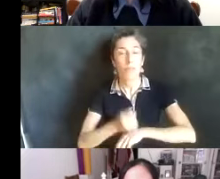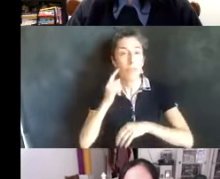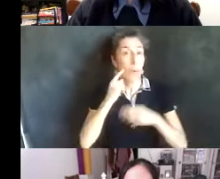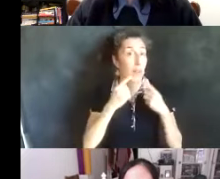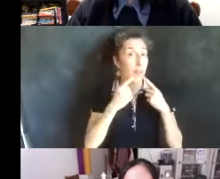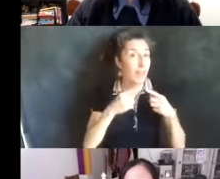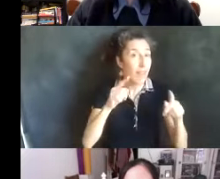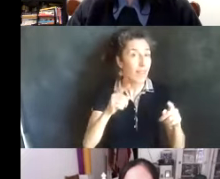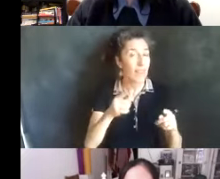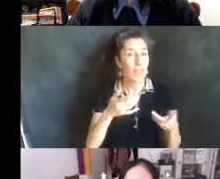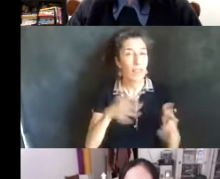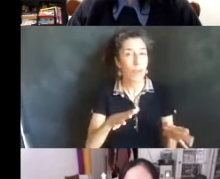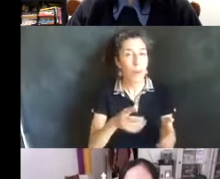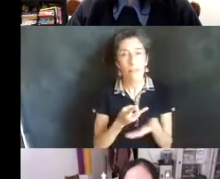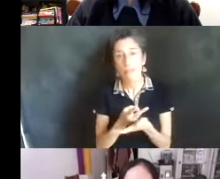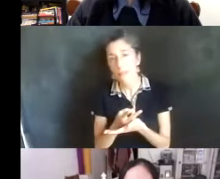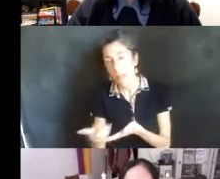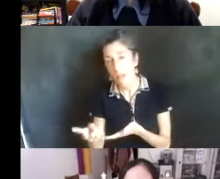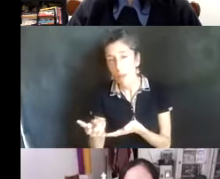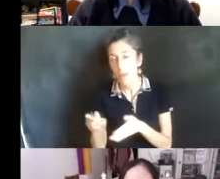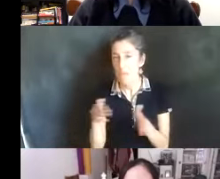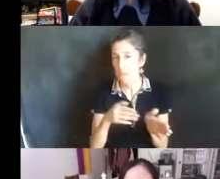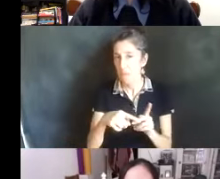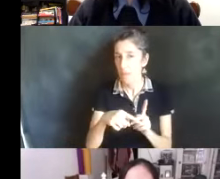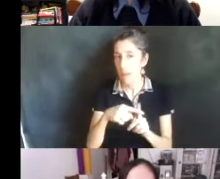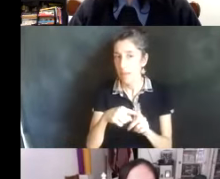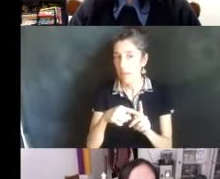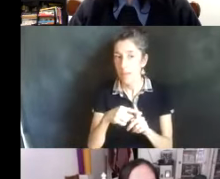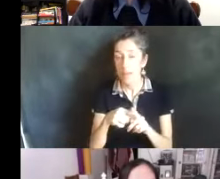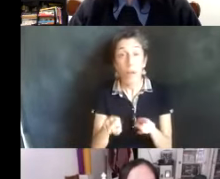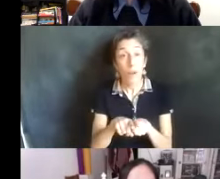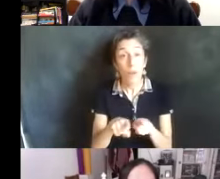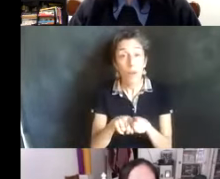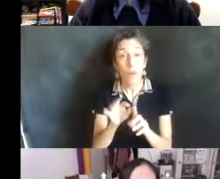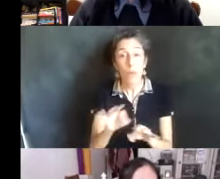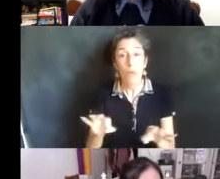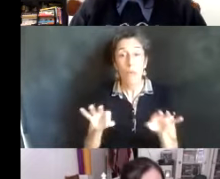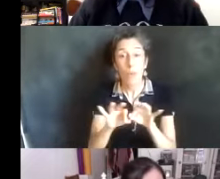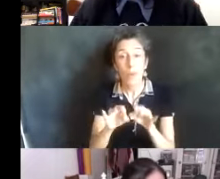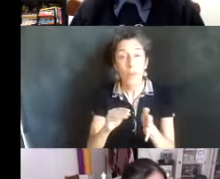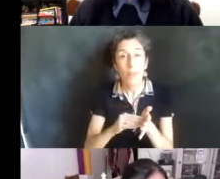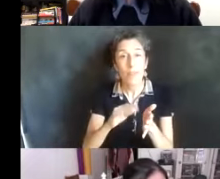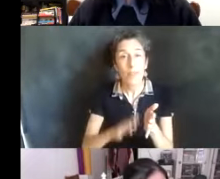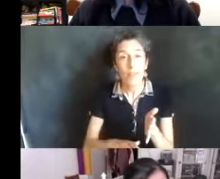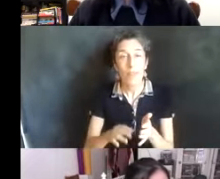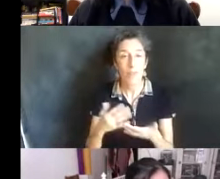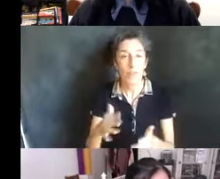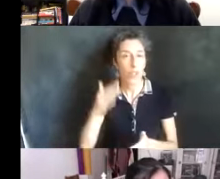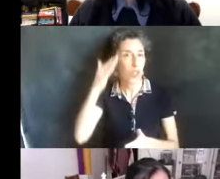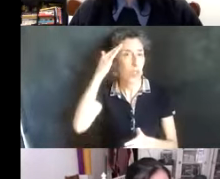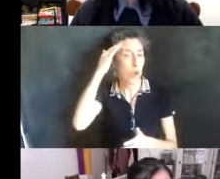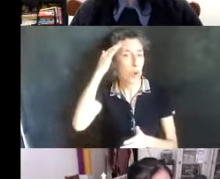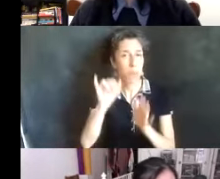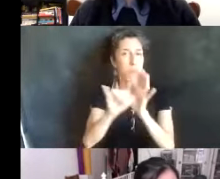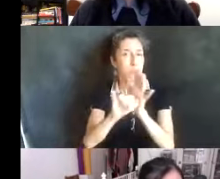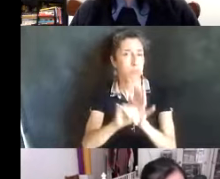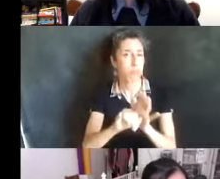And, finally, students also identified how the self-assessment forms and one-on-one conference